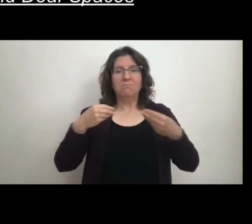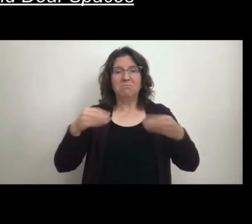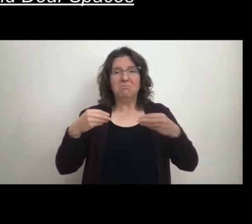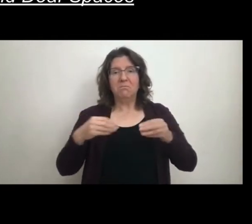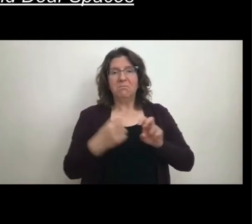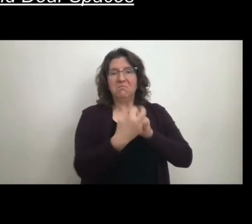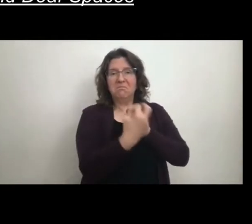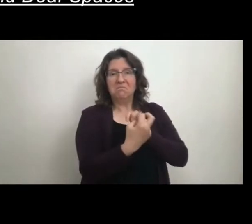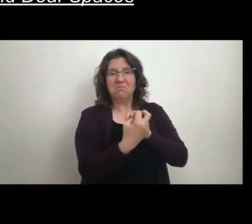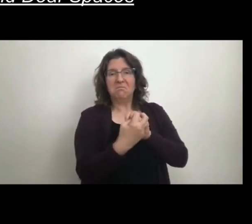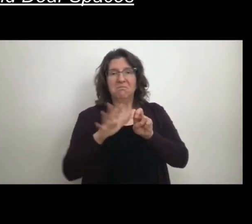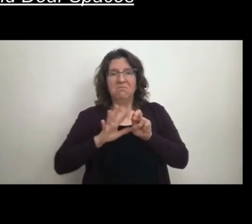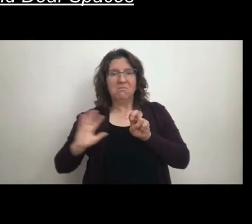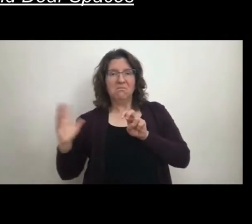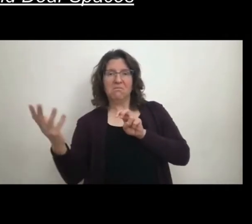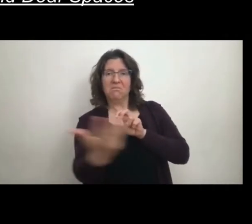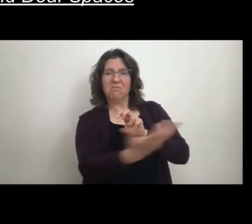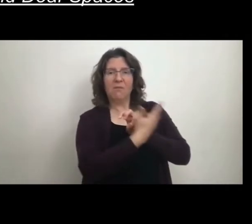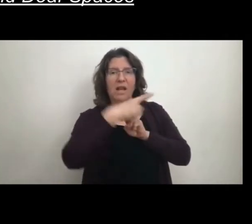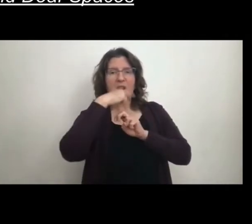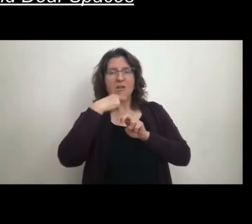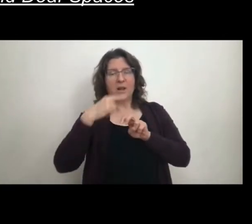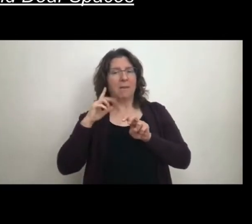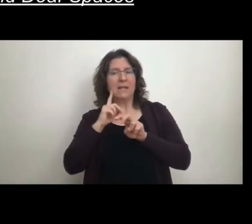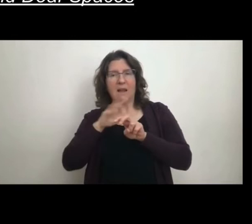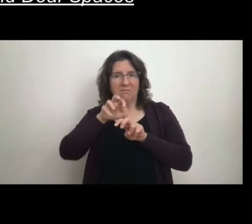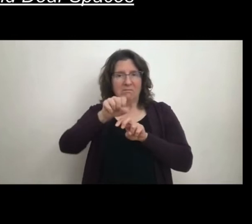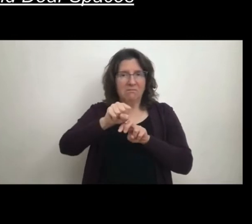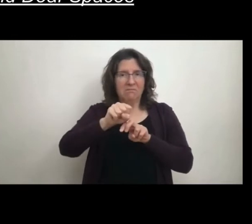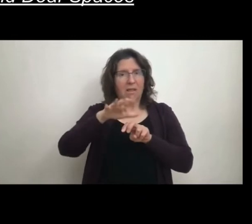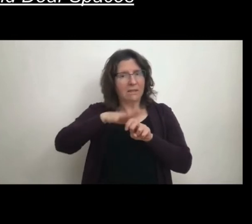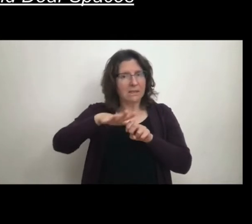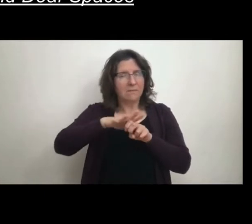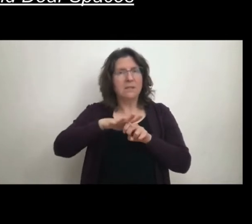or in a crowded coffee shop. We create our own space!